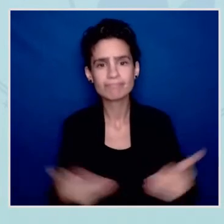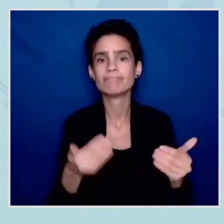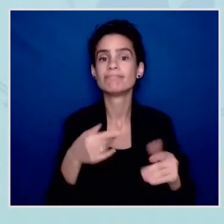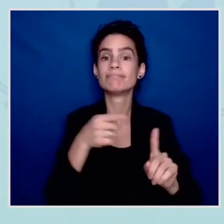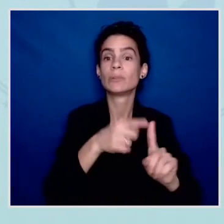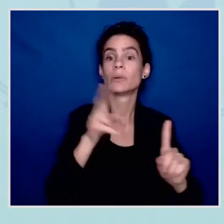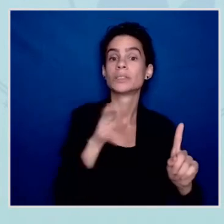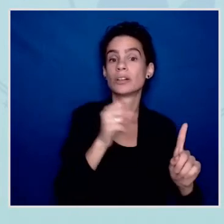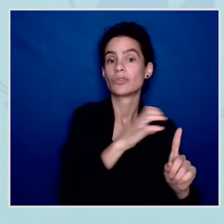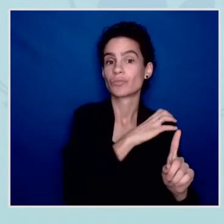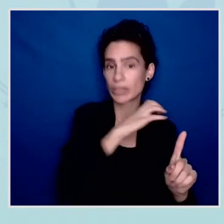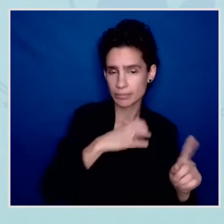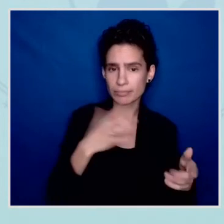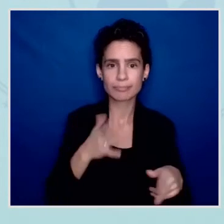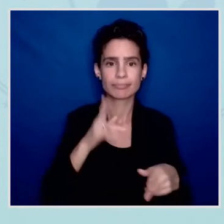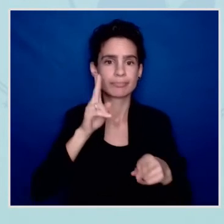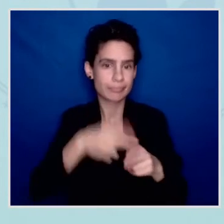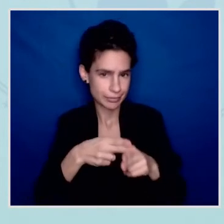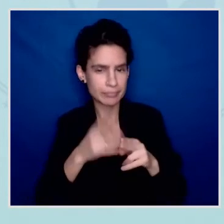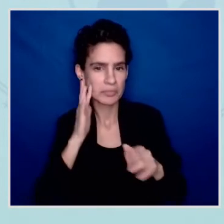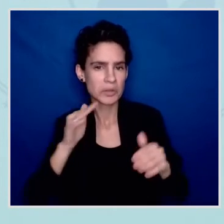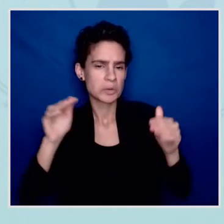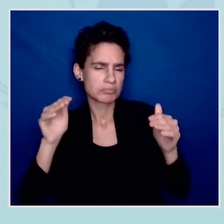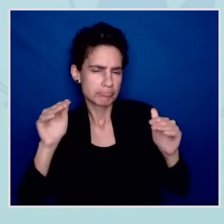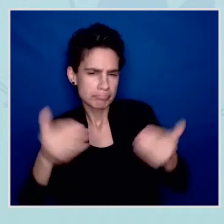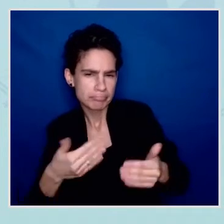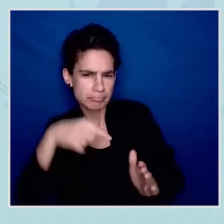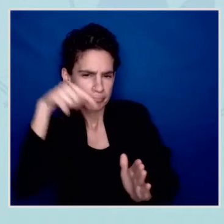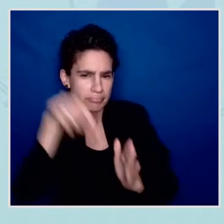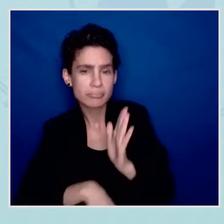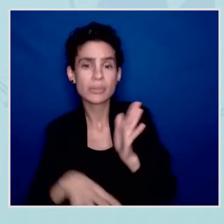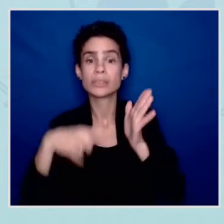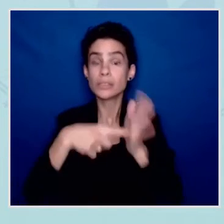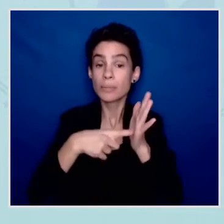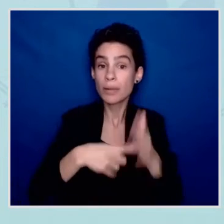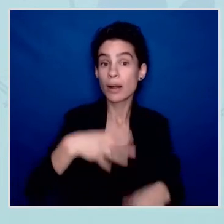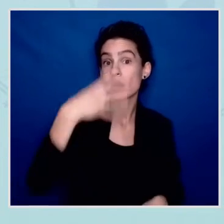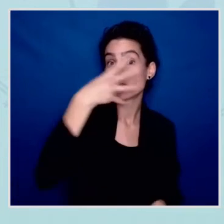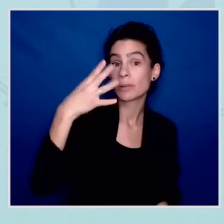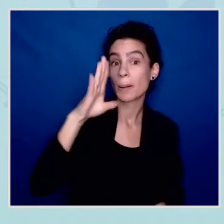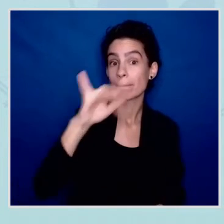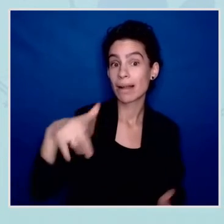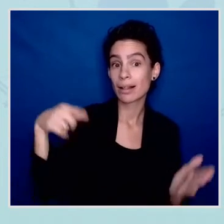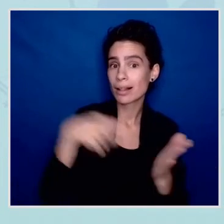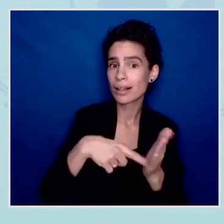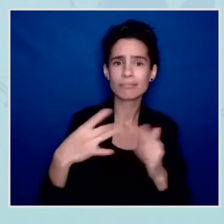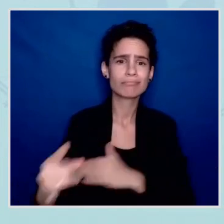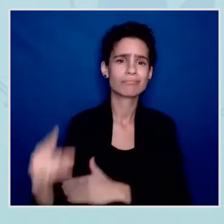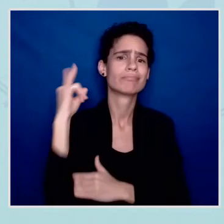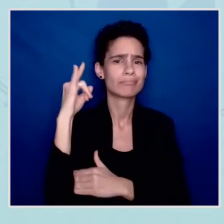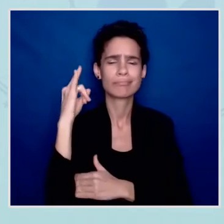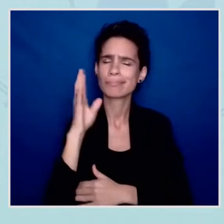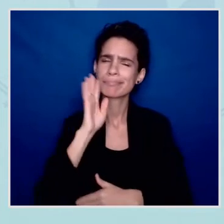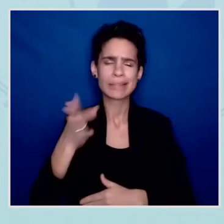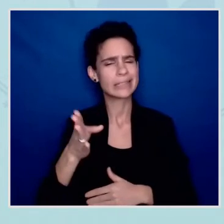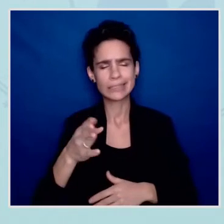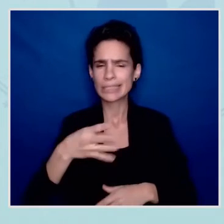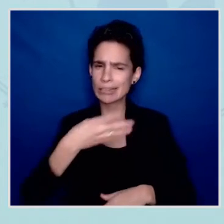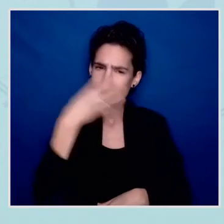I MADE, THAT I WOULD INTRODUCE,